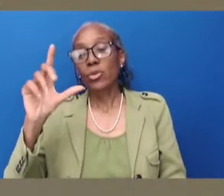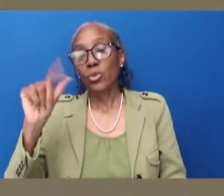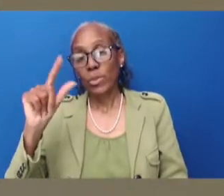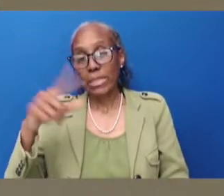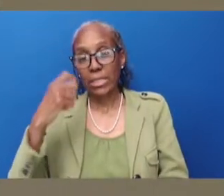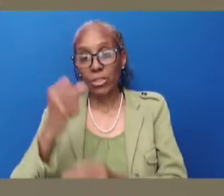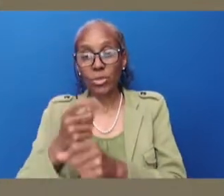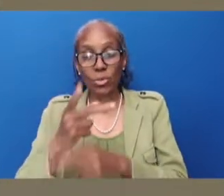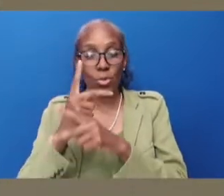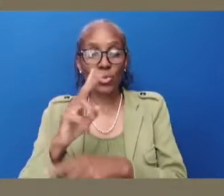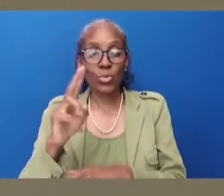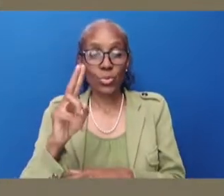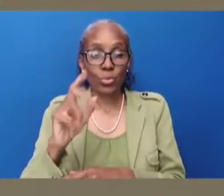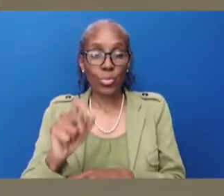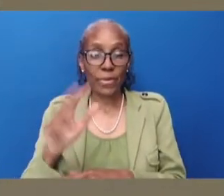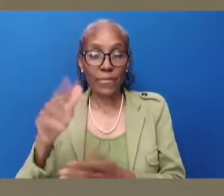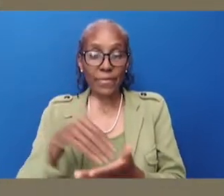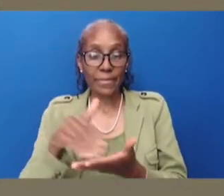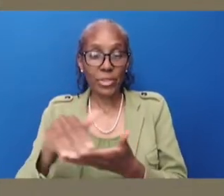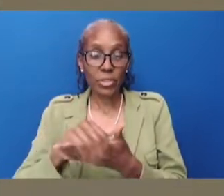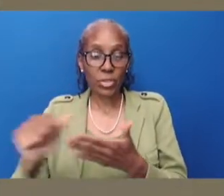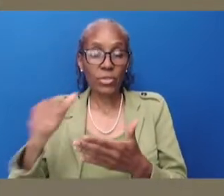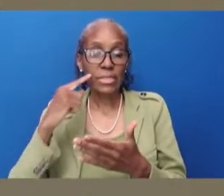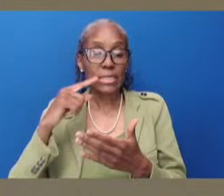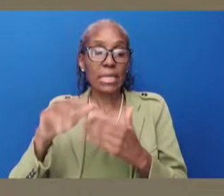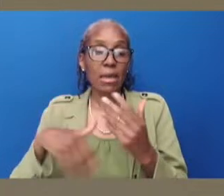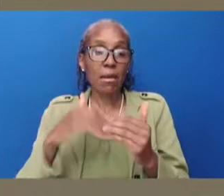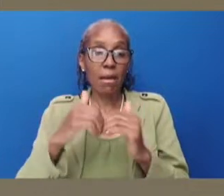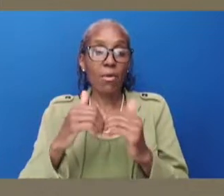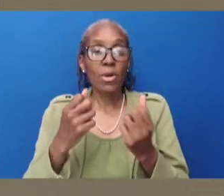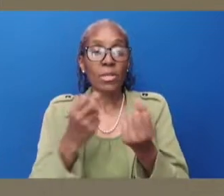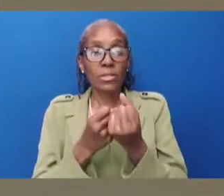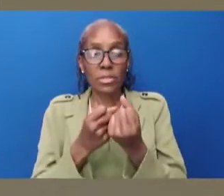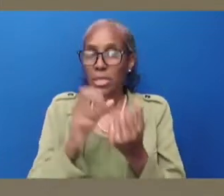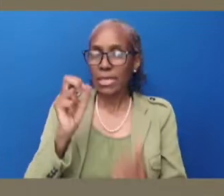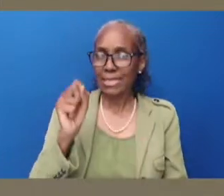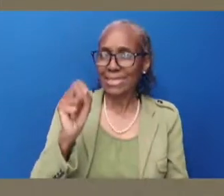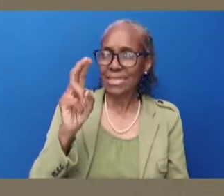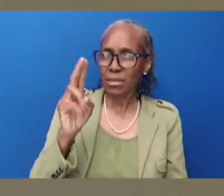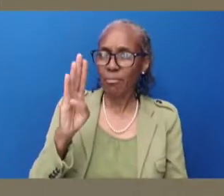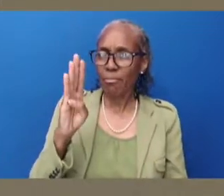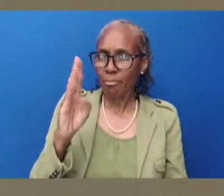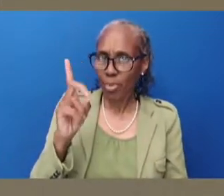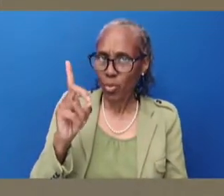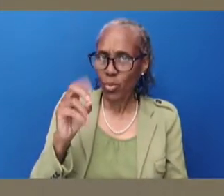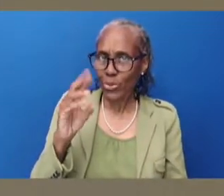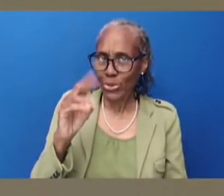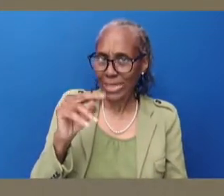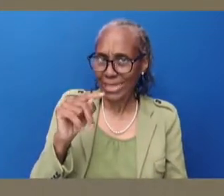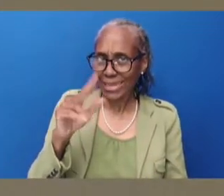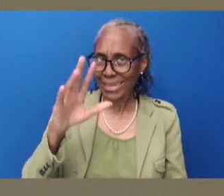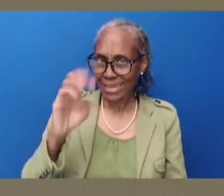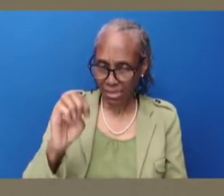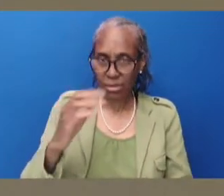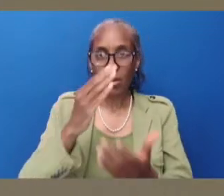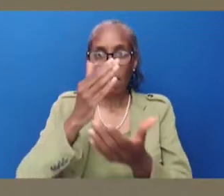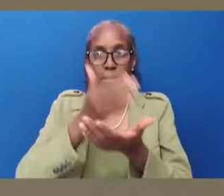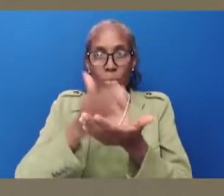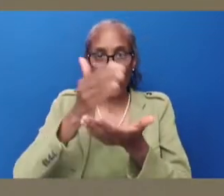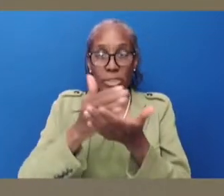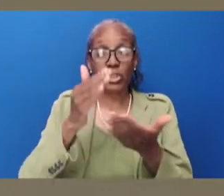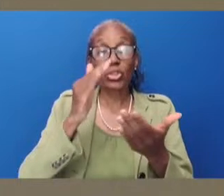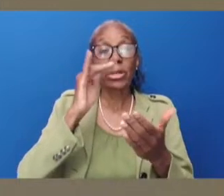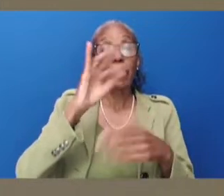NOAH LLC FOR A 20-YEAR LOAN IN